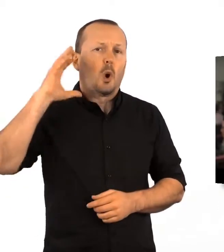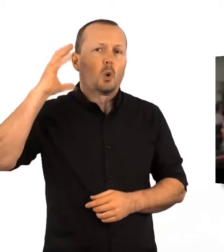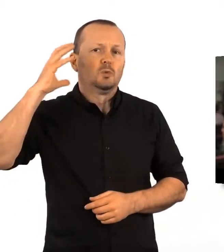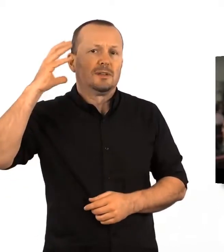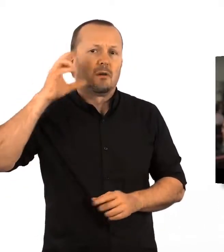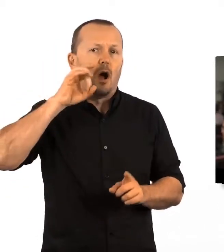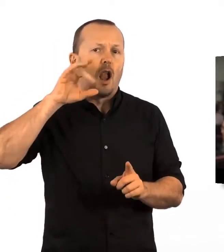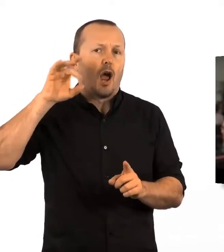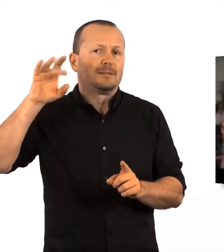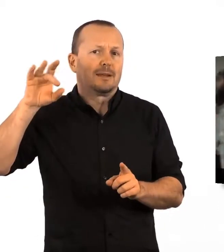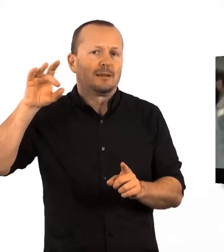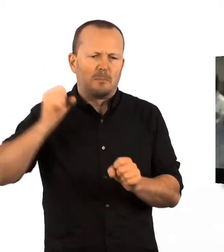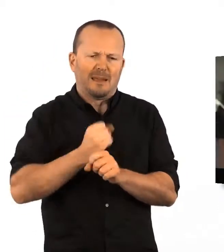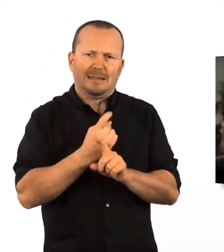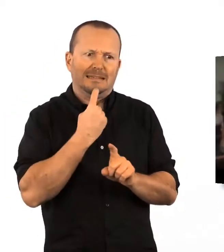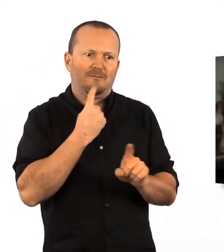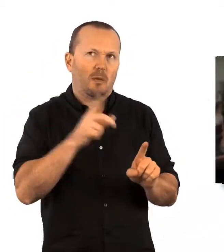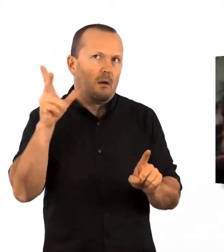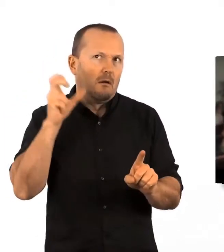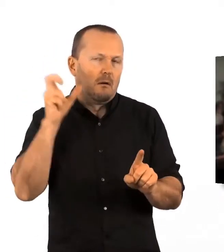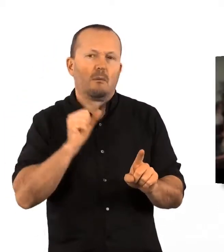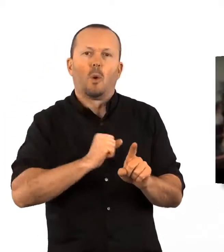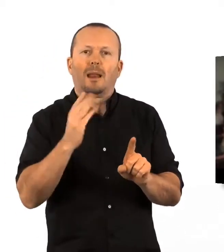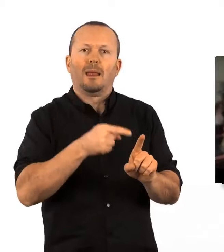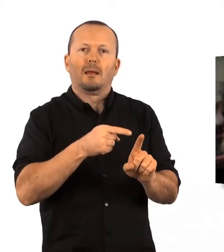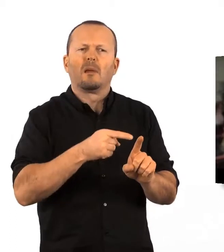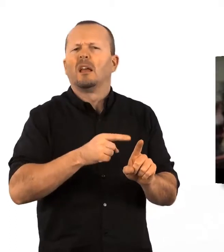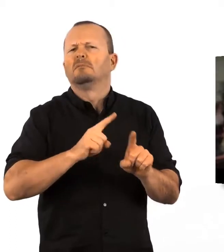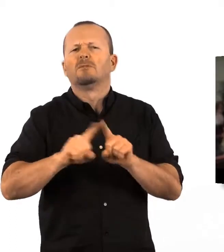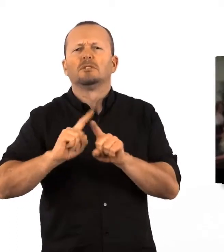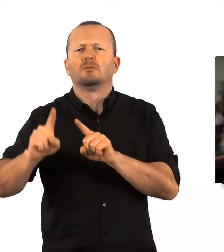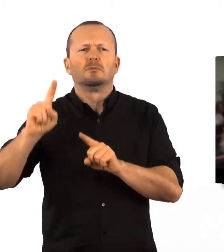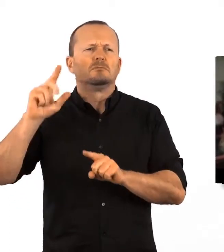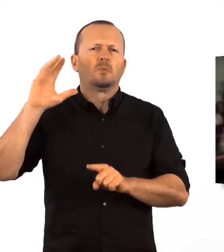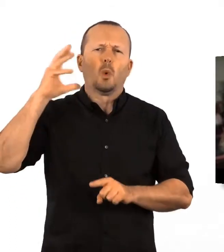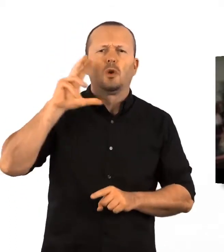to make listening easier for children and a range of auditory verbal strategies were addressed.